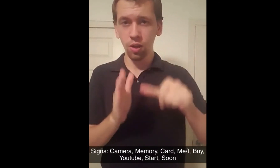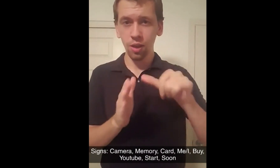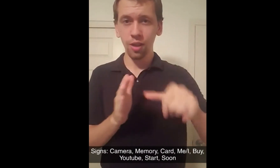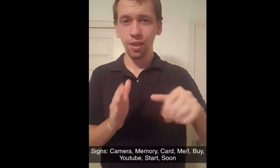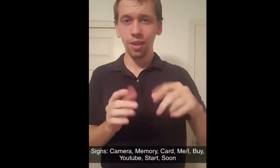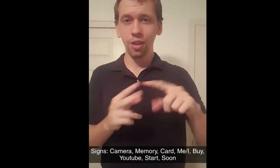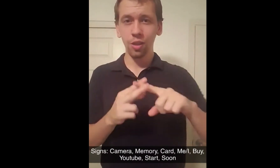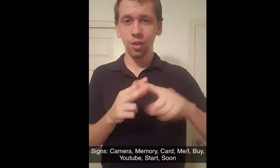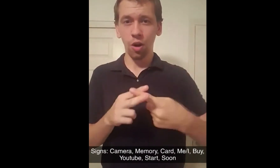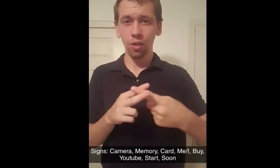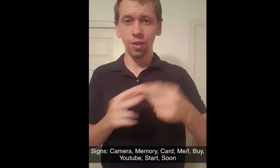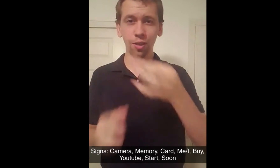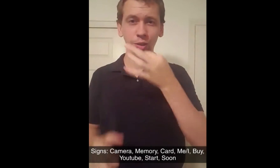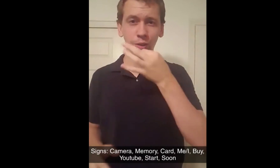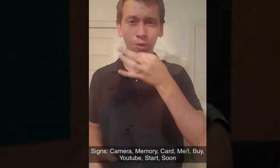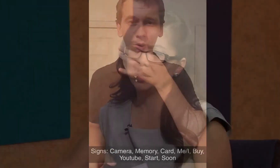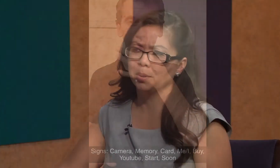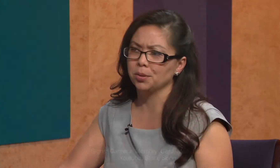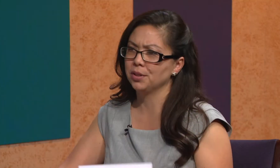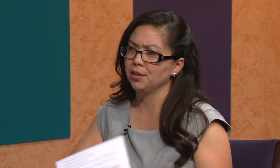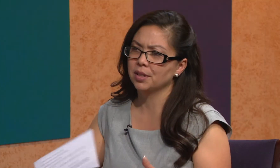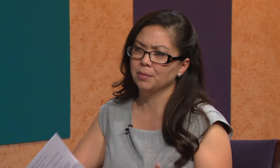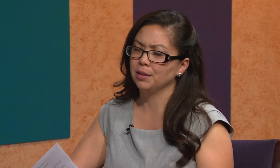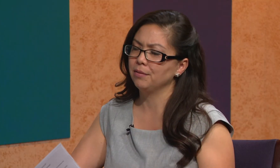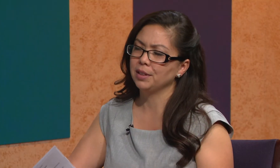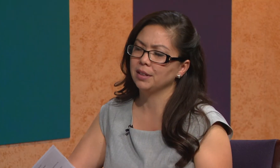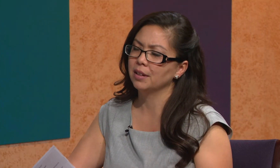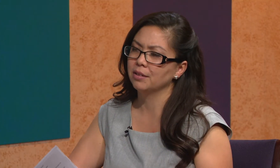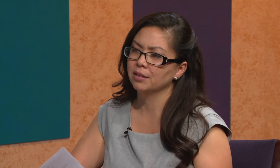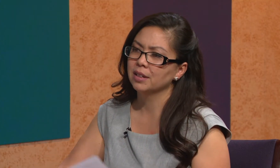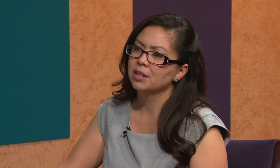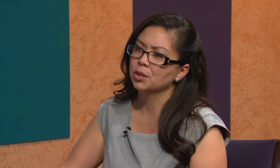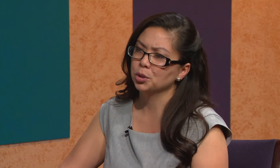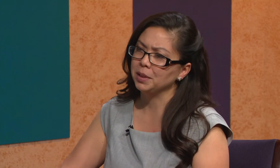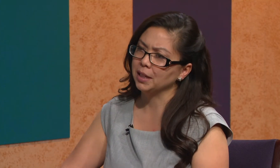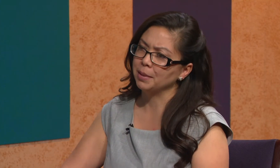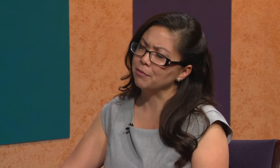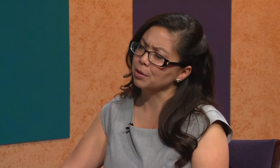(Tiana) Why Snapchat as opposed to one of the other social media platforms?